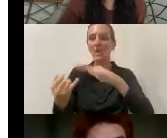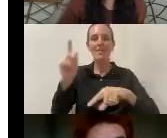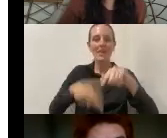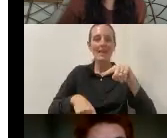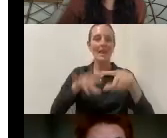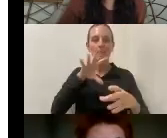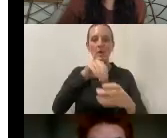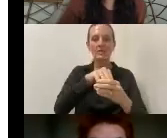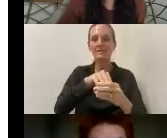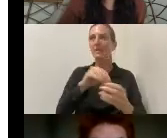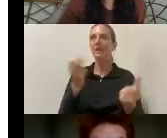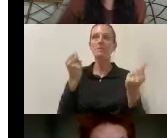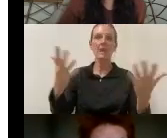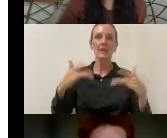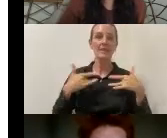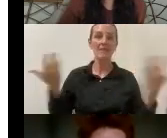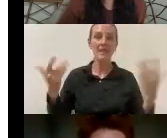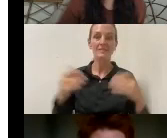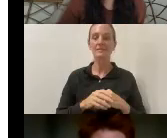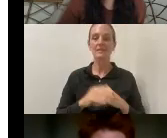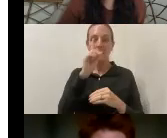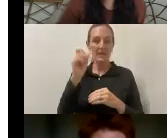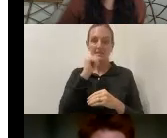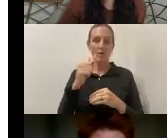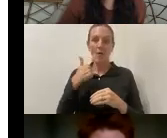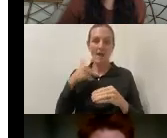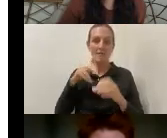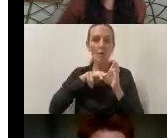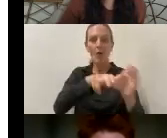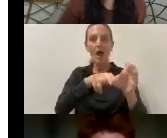the events that happen or things like that because they don't have a ride or they don't have someone to take care of them.